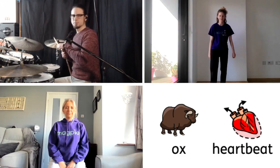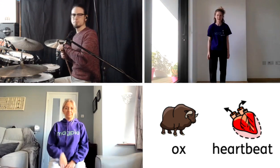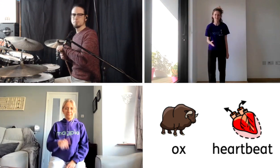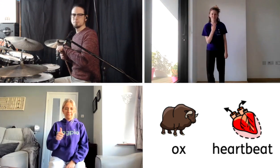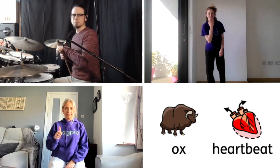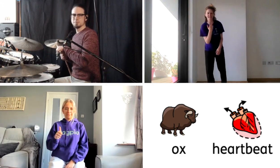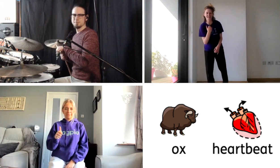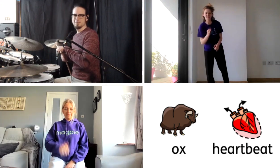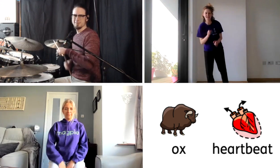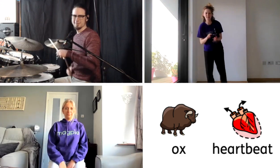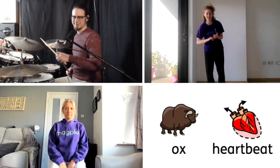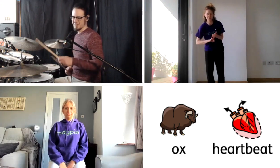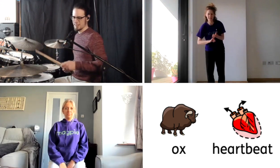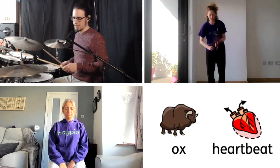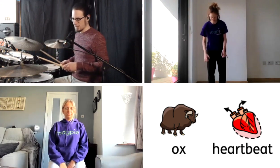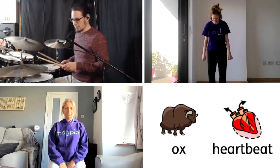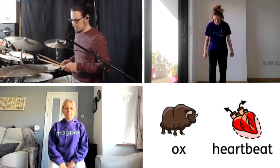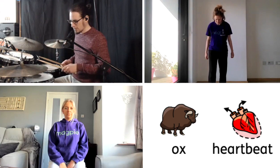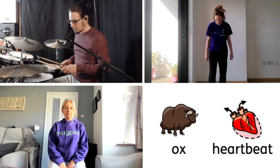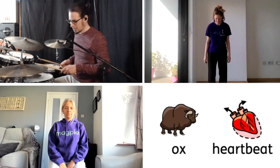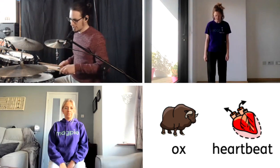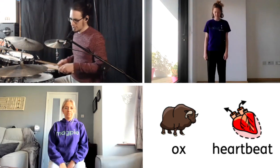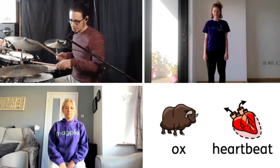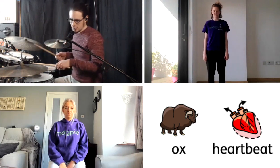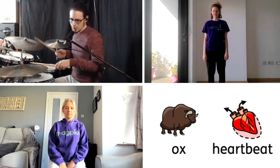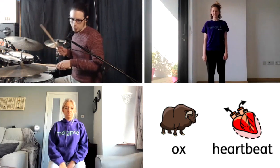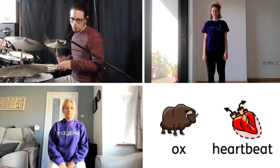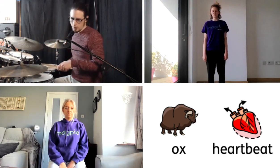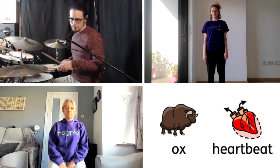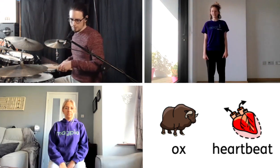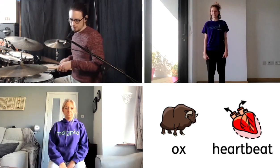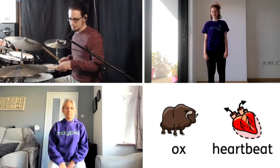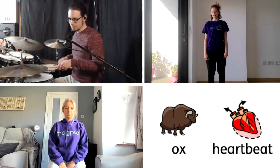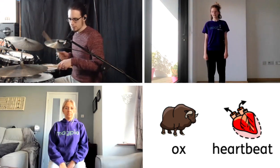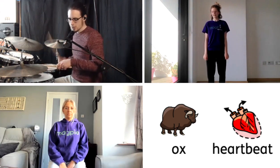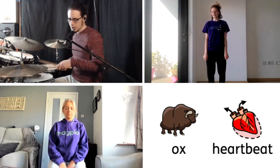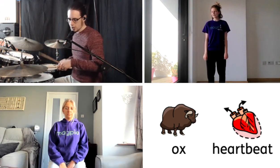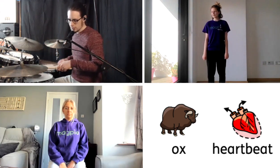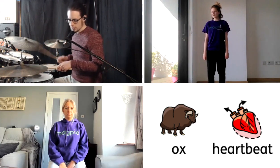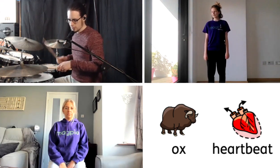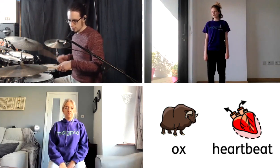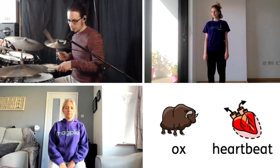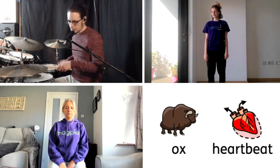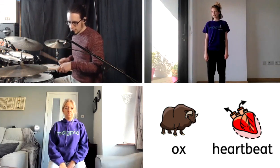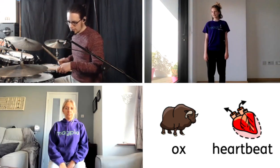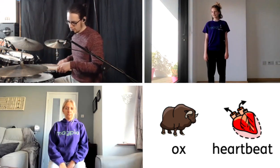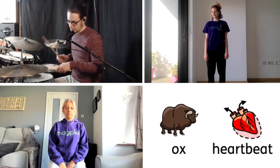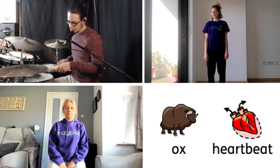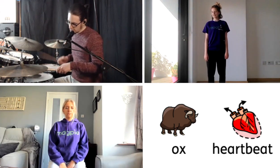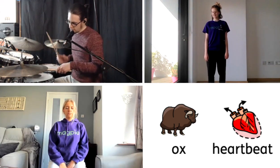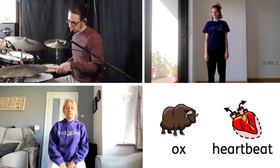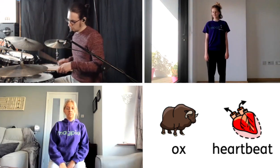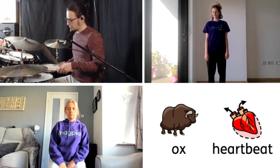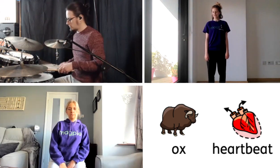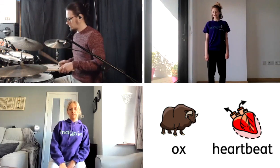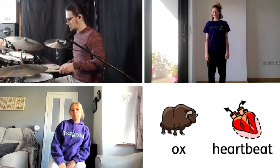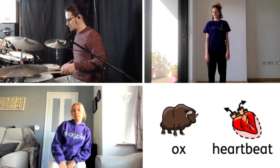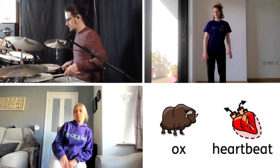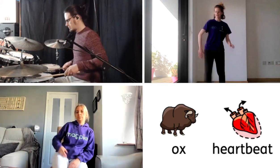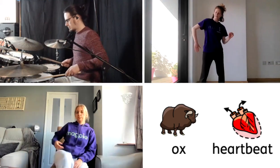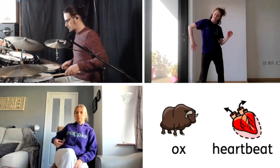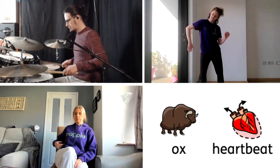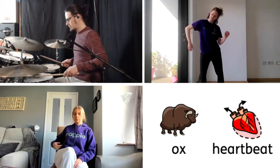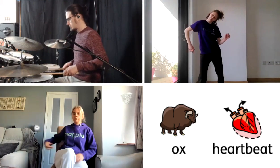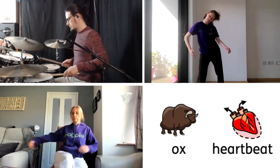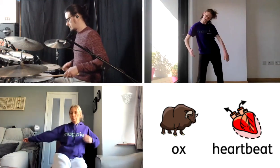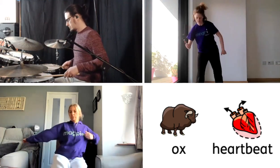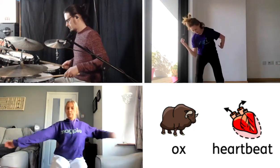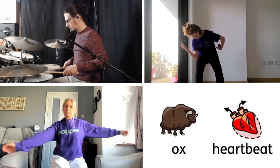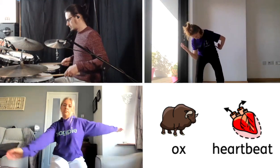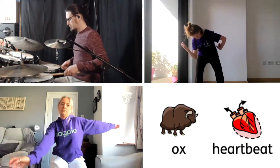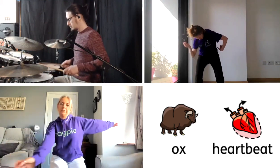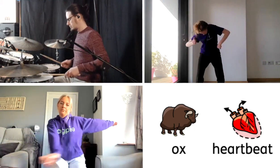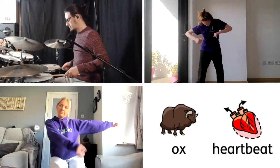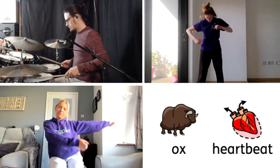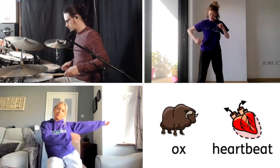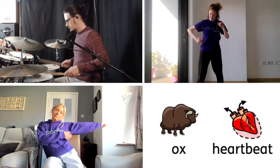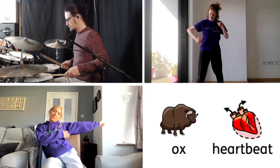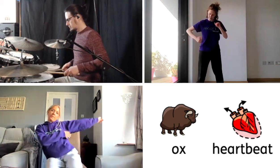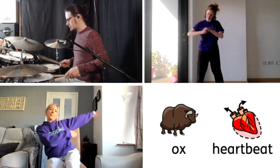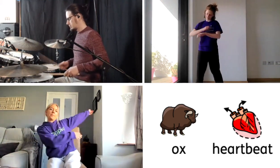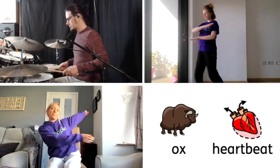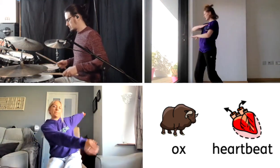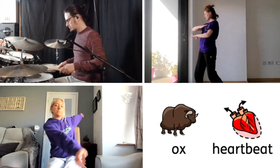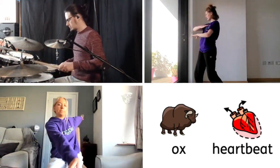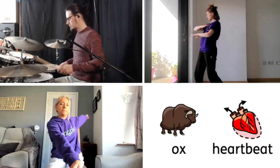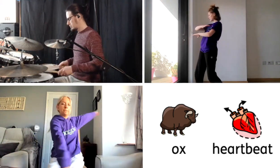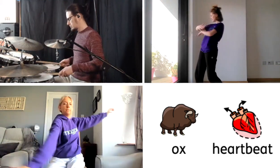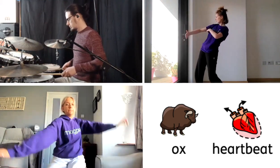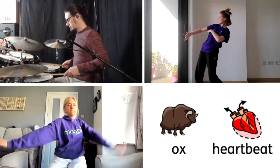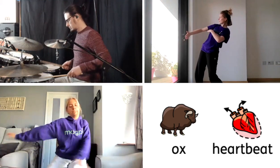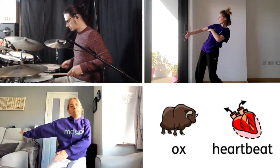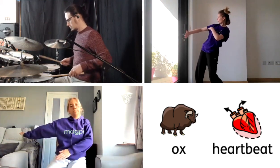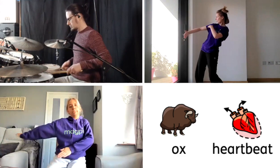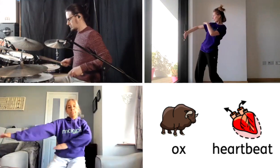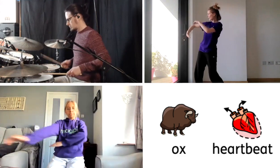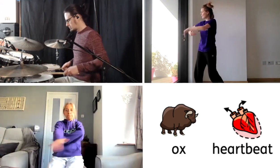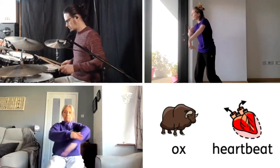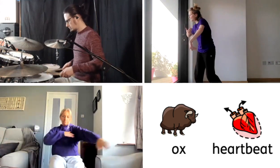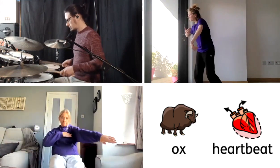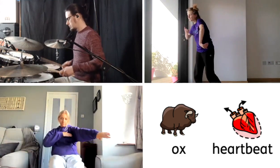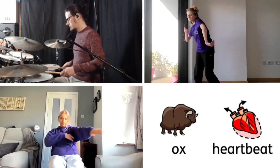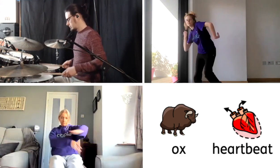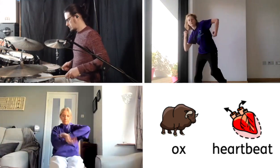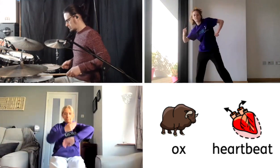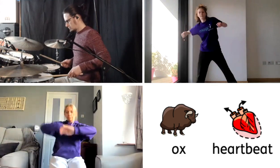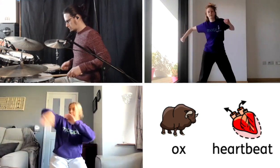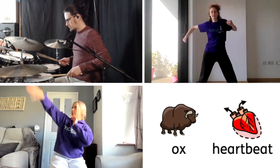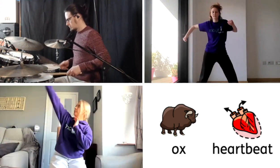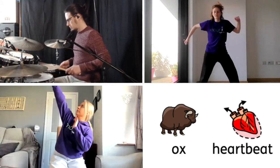great thanks simon getting ready guys so one two three